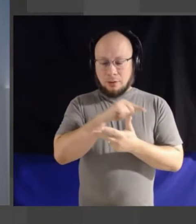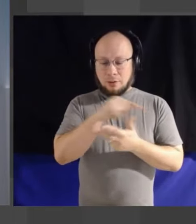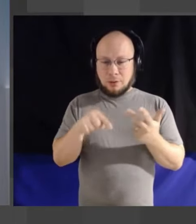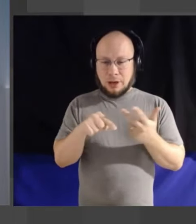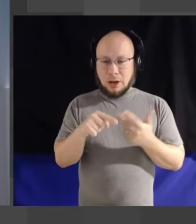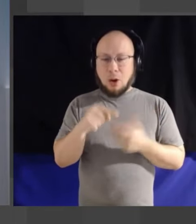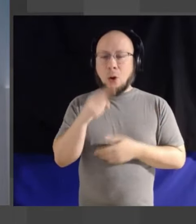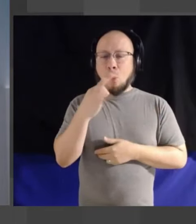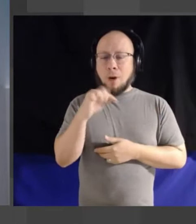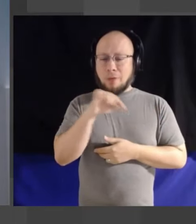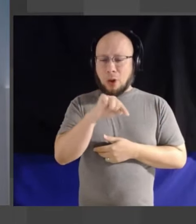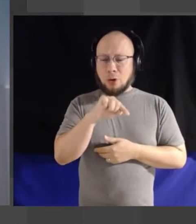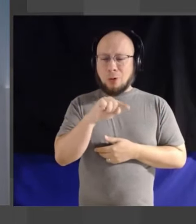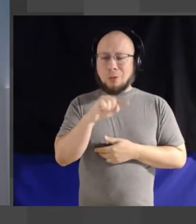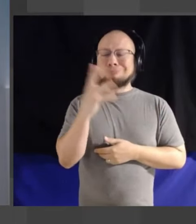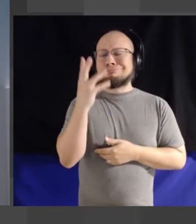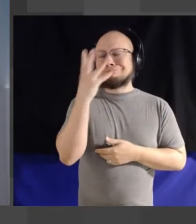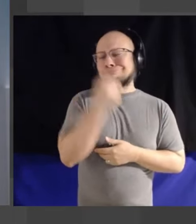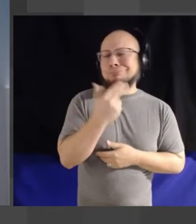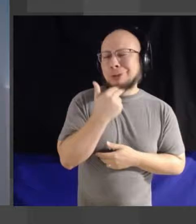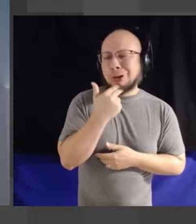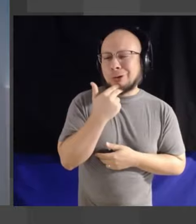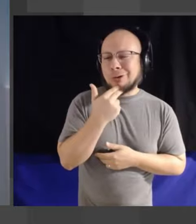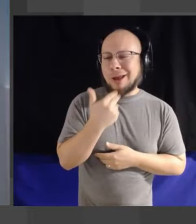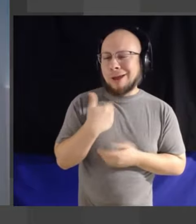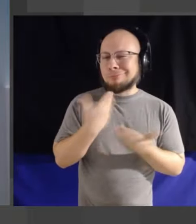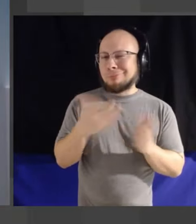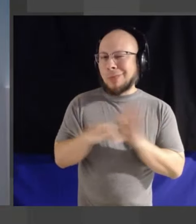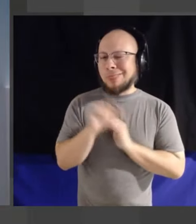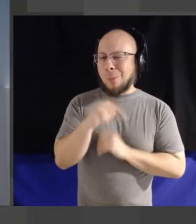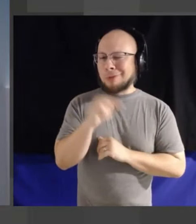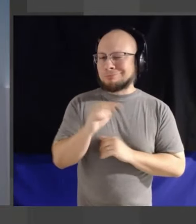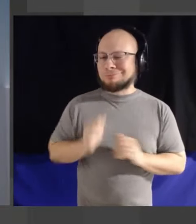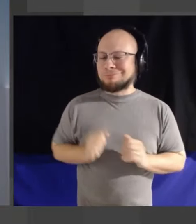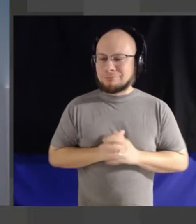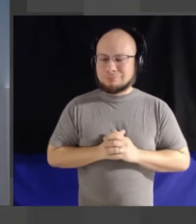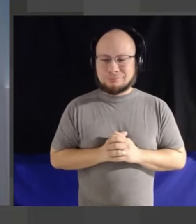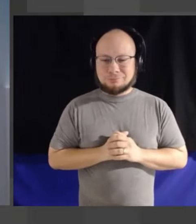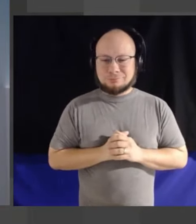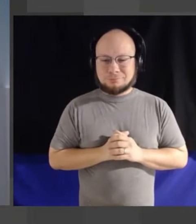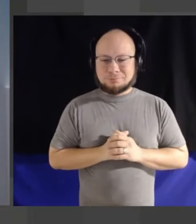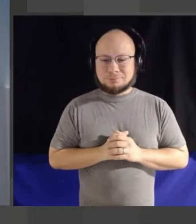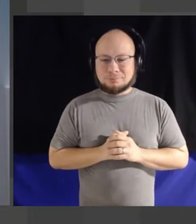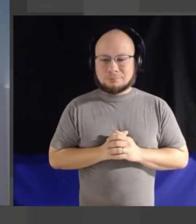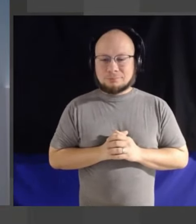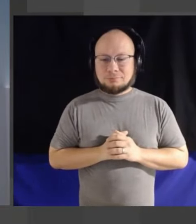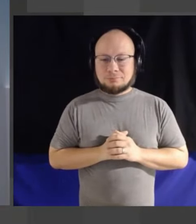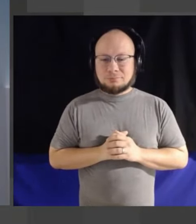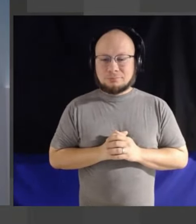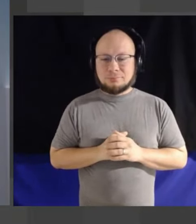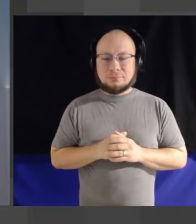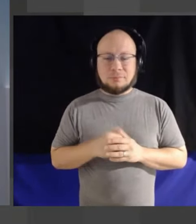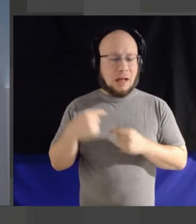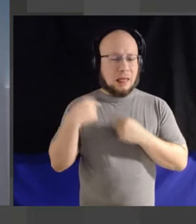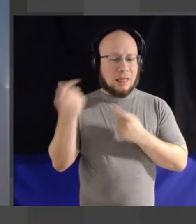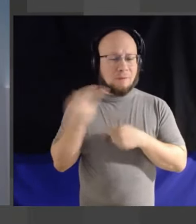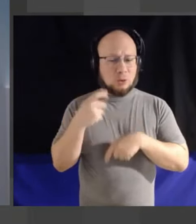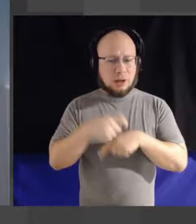DEFINITELY WAY MORE ADORABLE THAN THE REST. SO, CHOOSE WISELY.